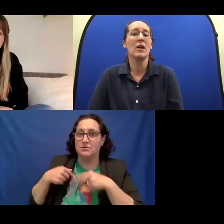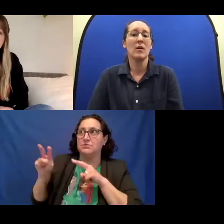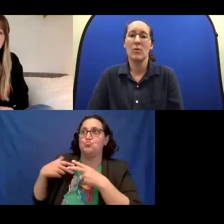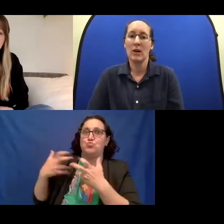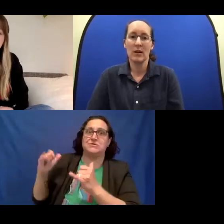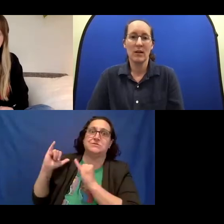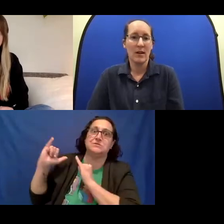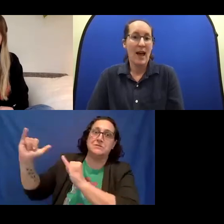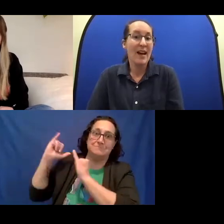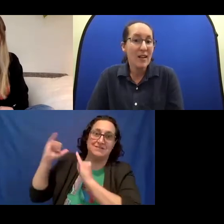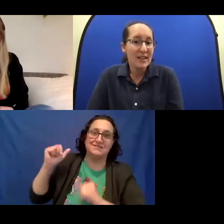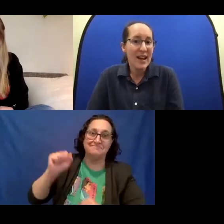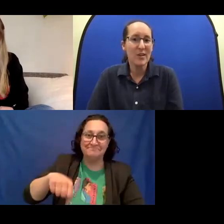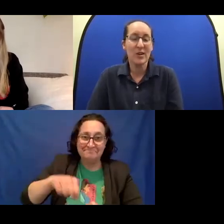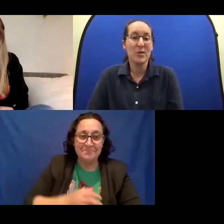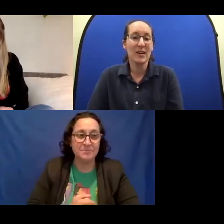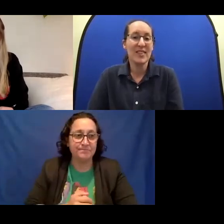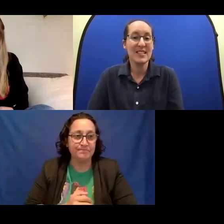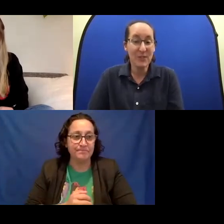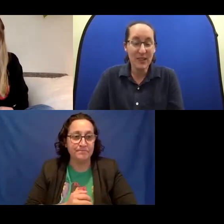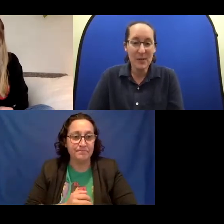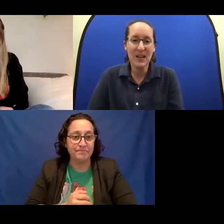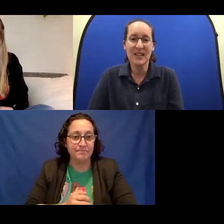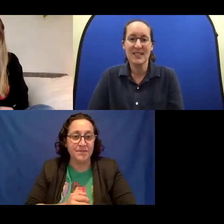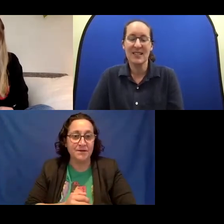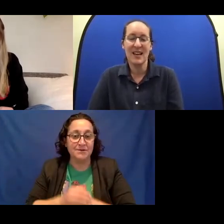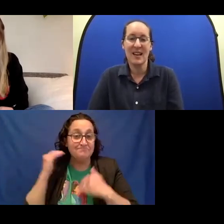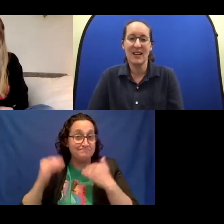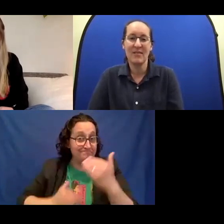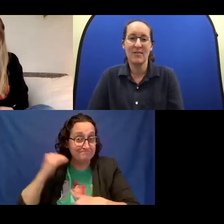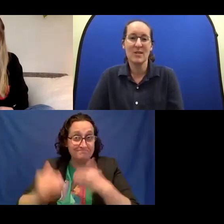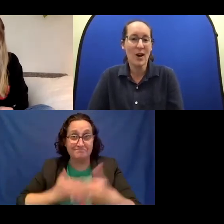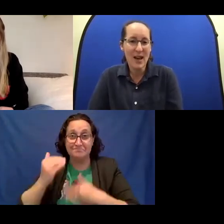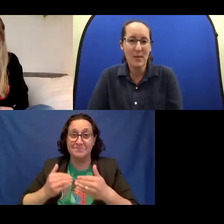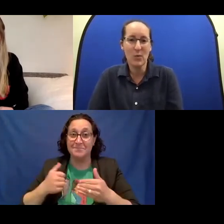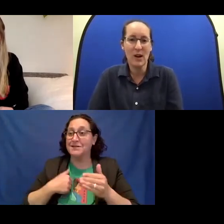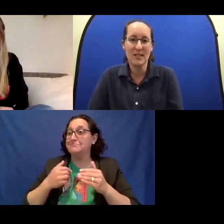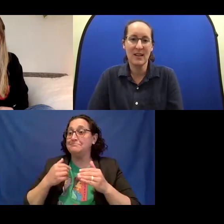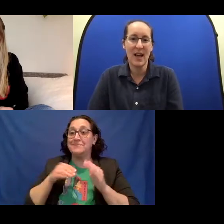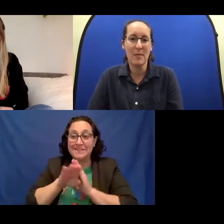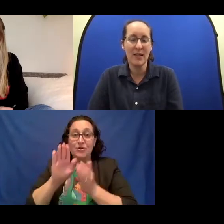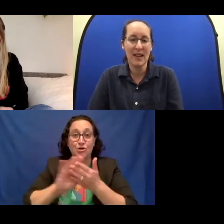were at Gallaudet or who were in the Deaf Olympics, and I saw them and wanted to emulate their